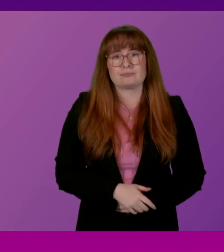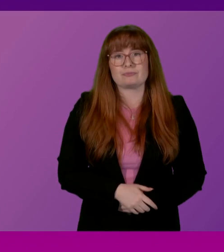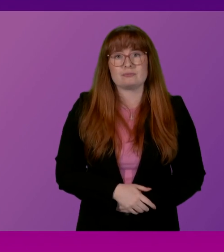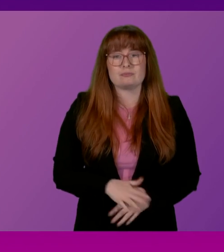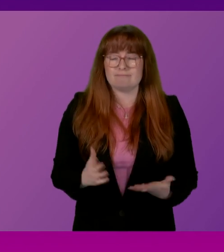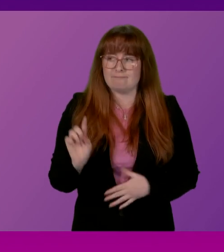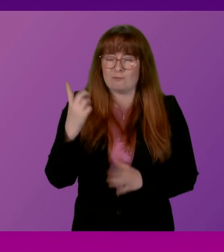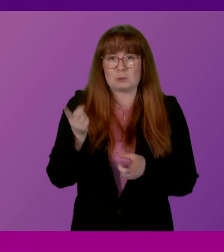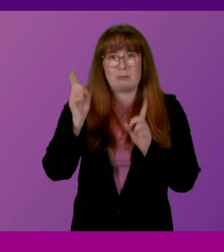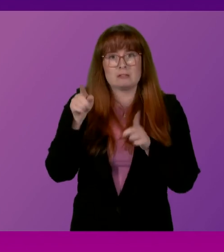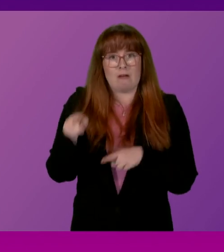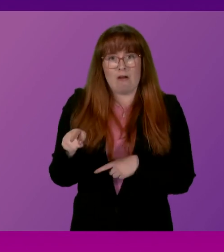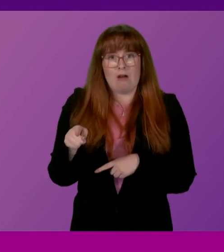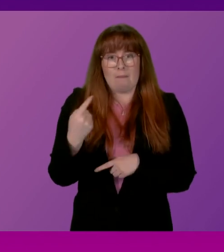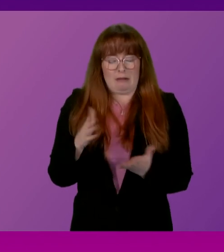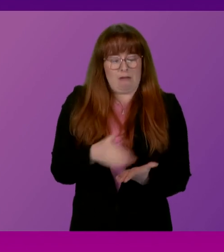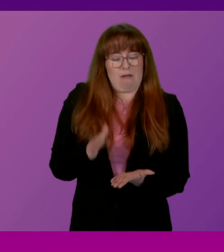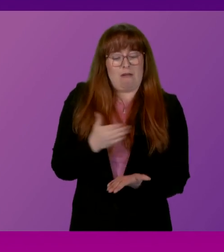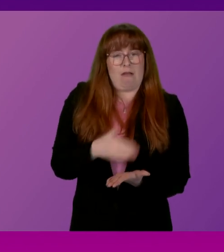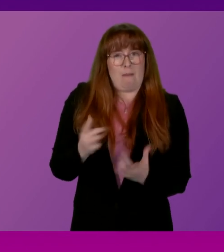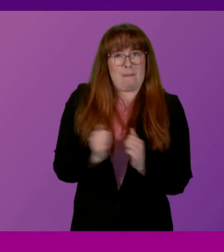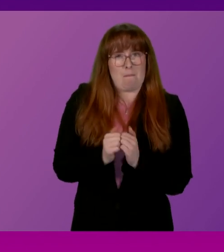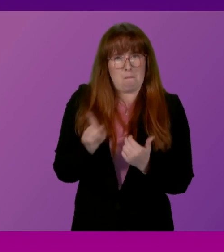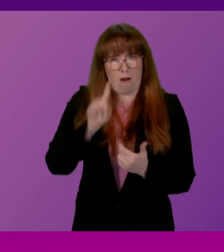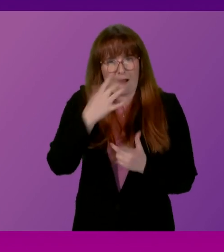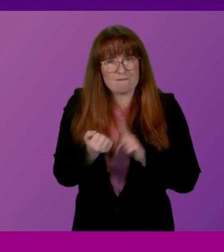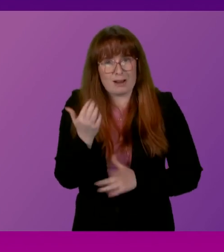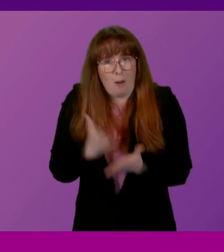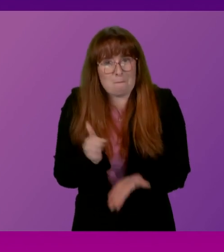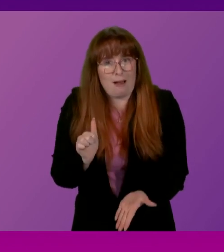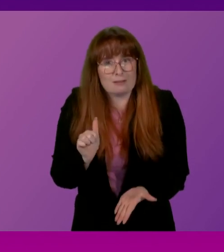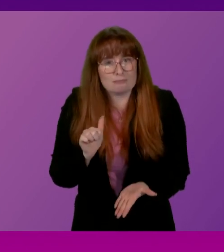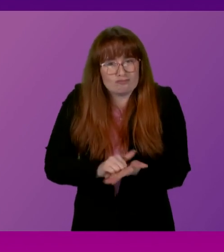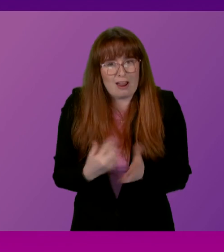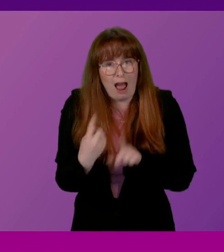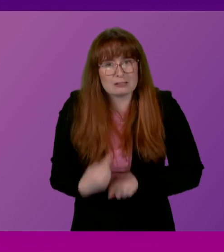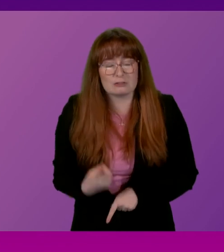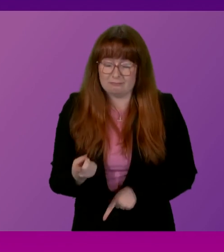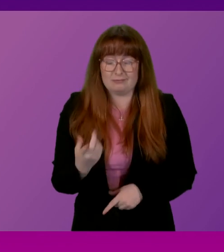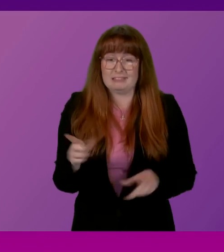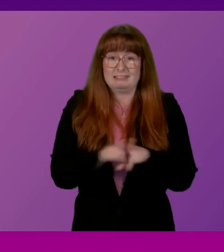The First Minister flipped through his folder a lot there, but he could not find an answer, which seems to be the only thing that is constant in this session.